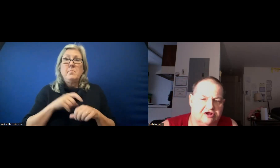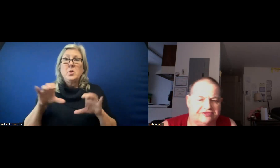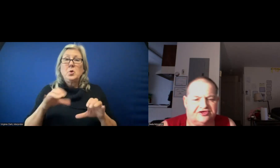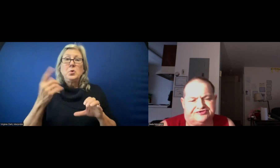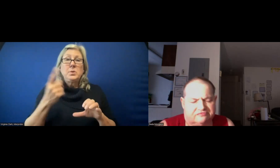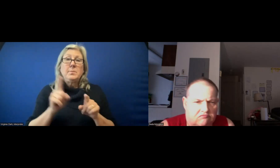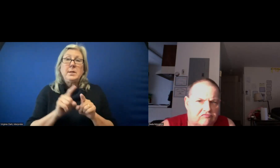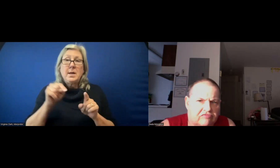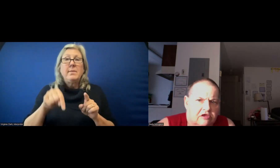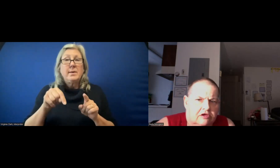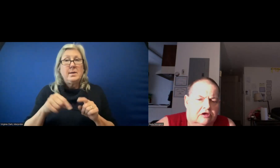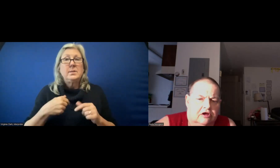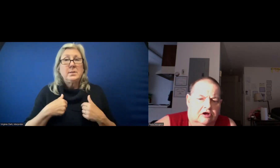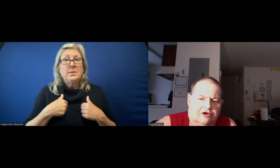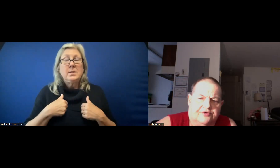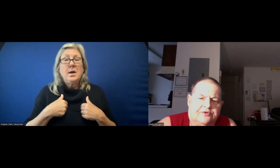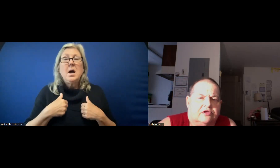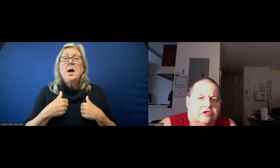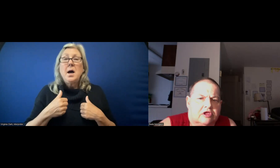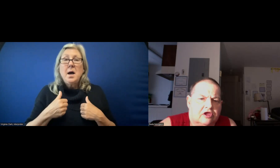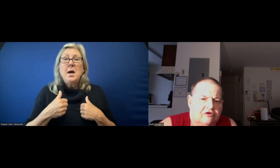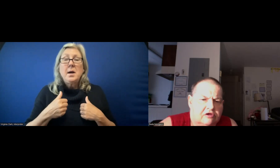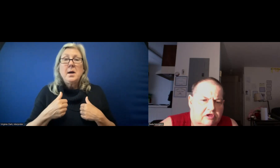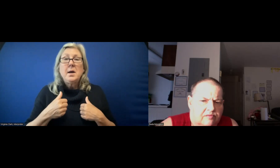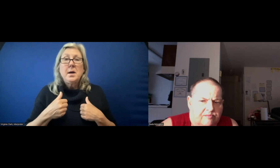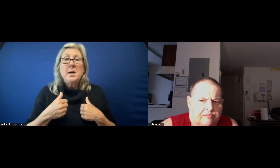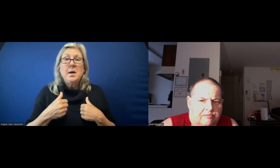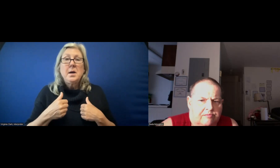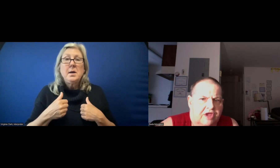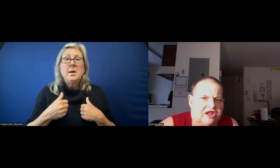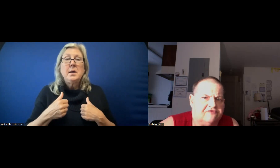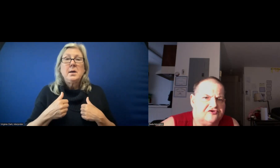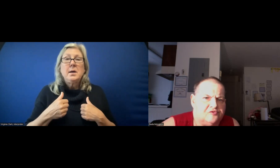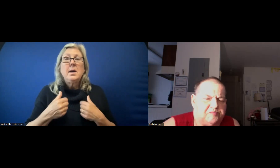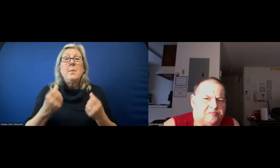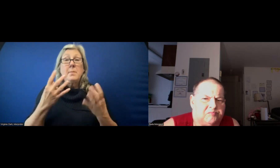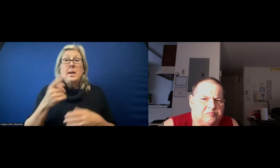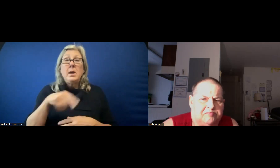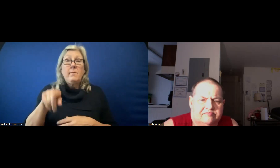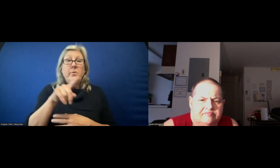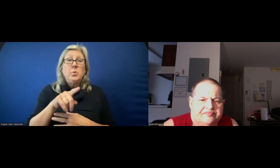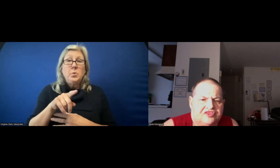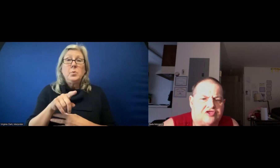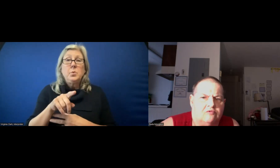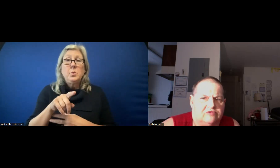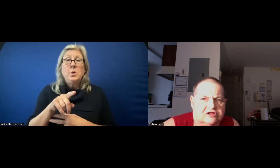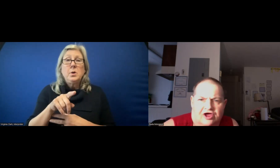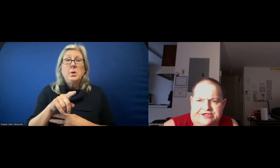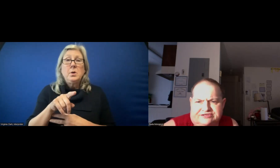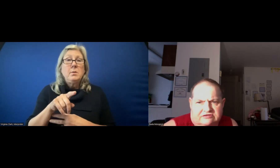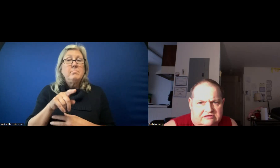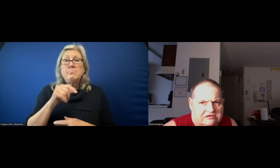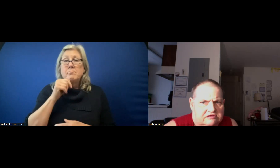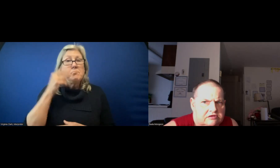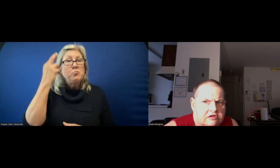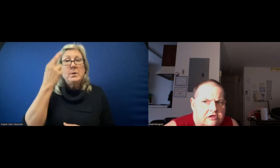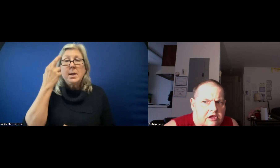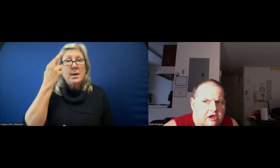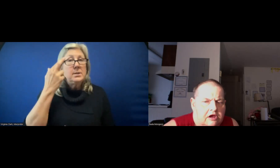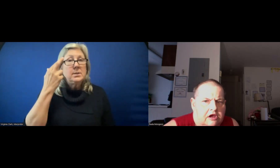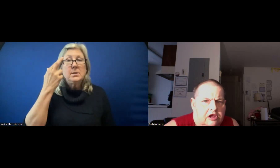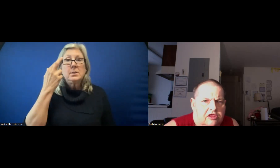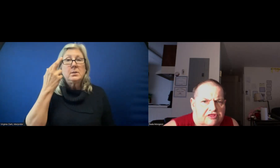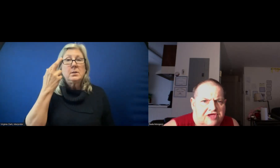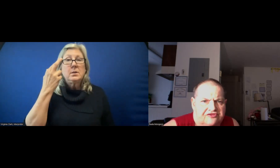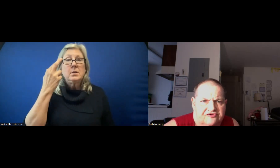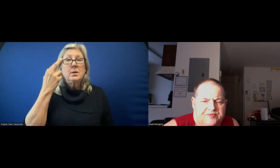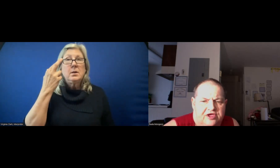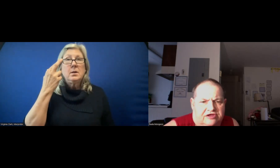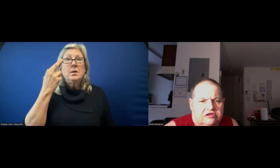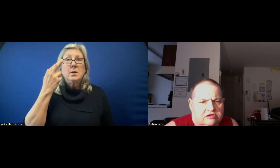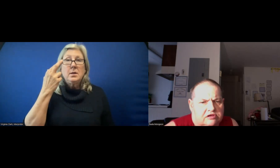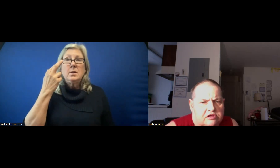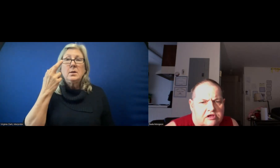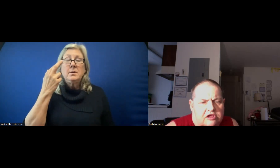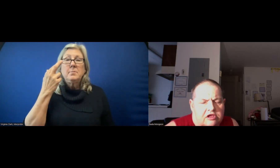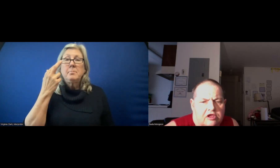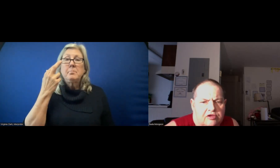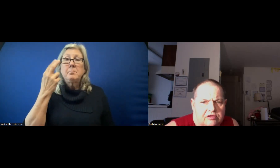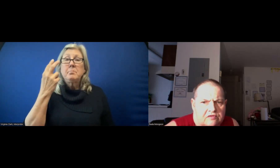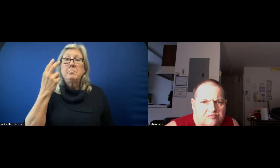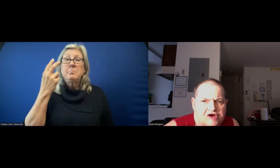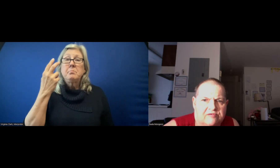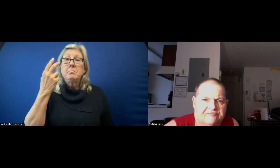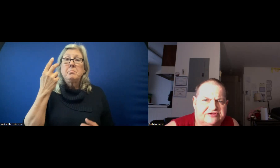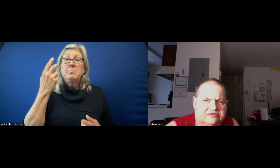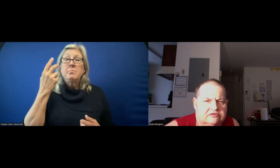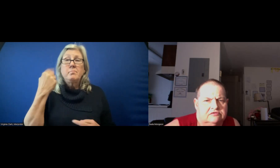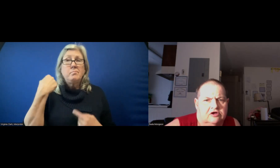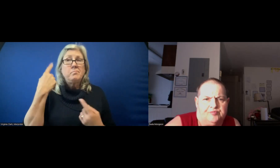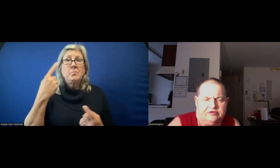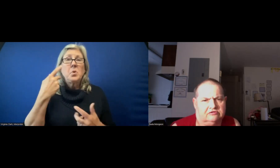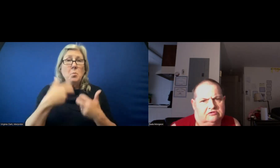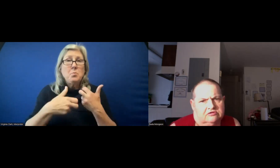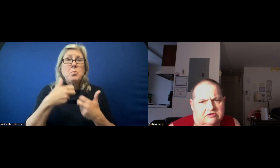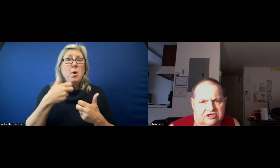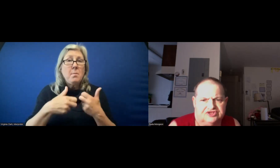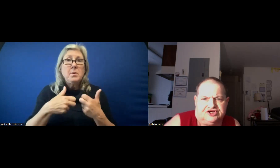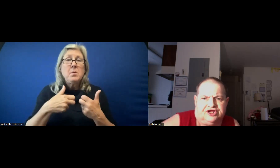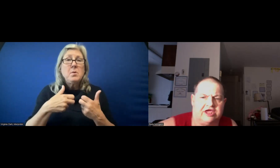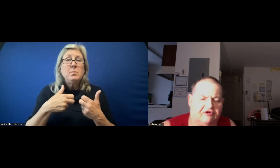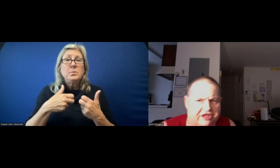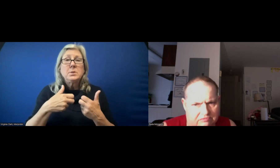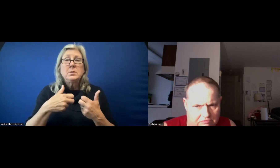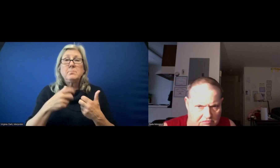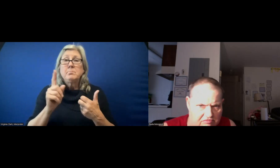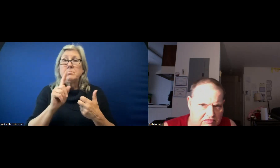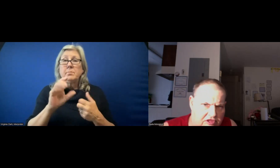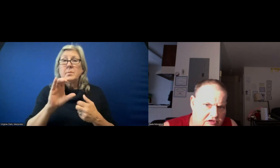like this. Um many of you don't realize that there's been problems up in Chittenden County.